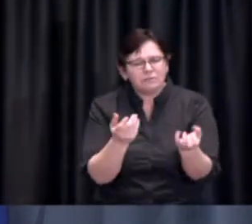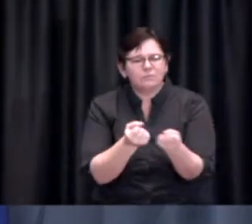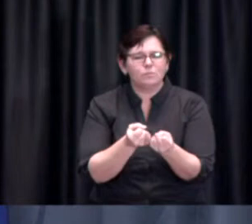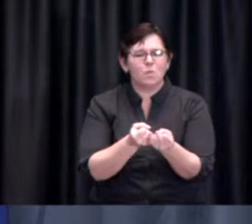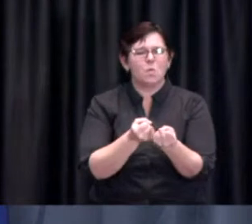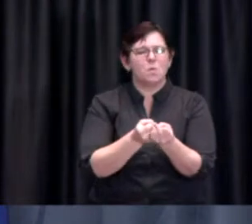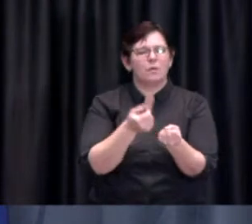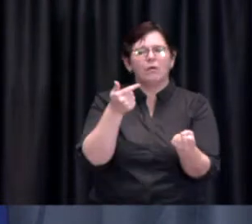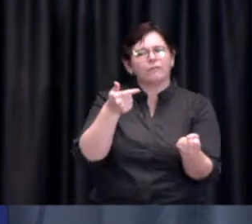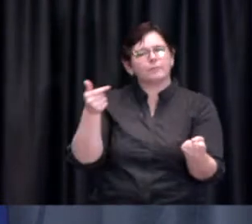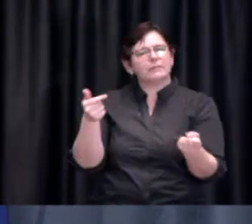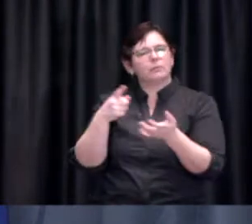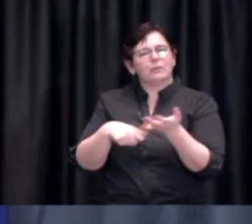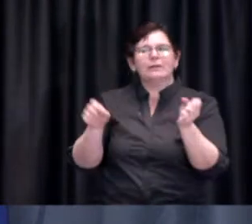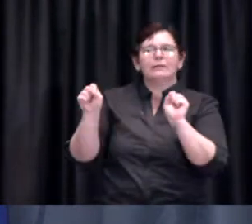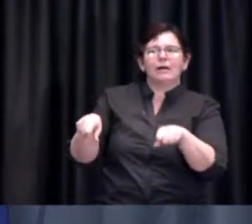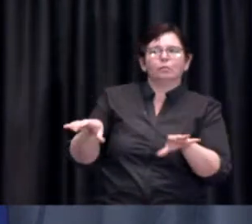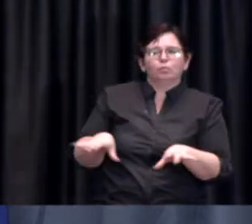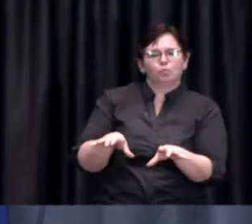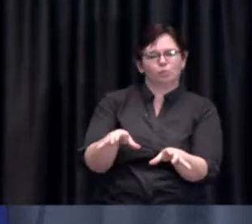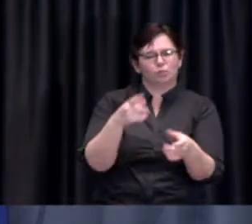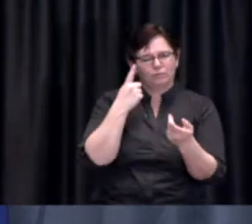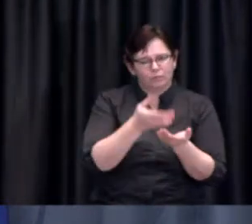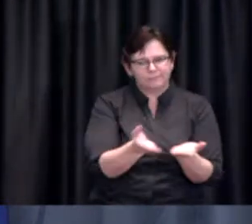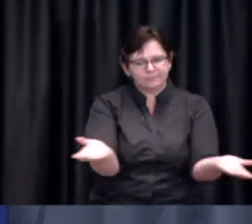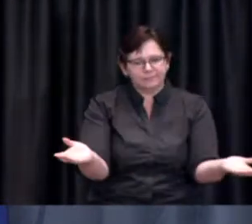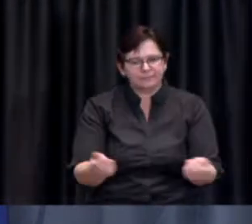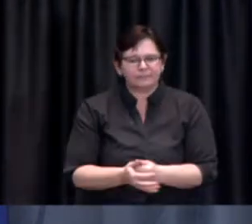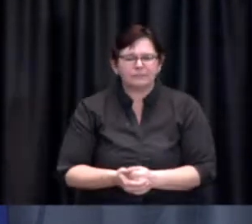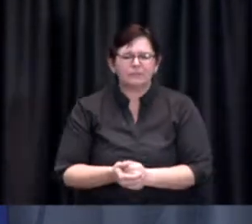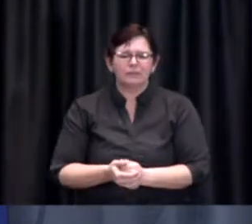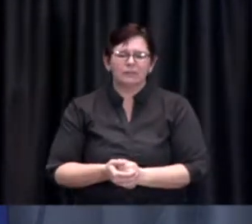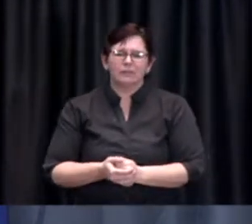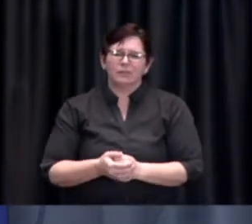The City is committed to working in close collaboration with the industry